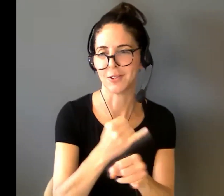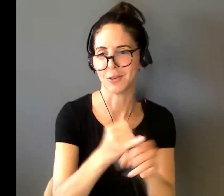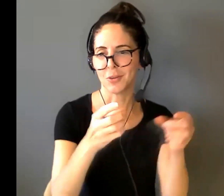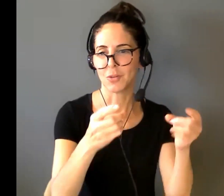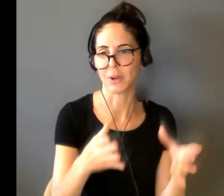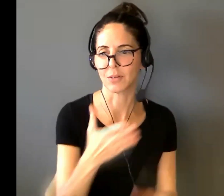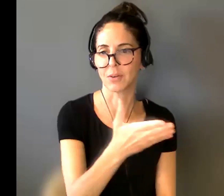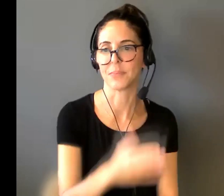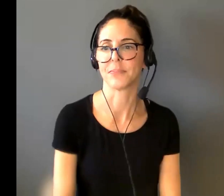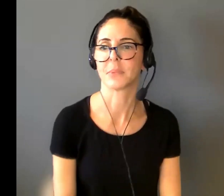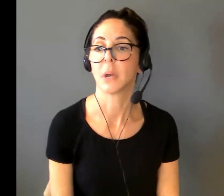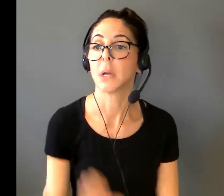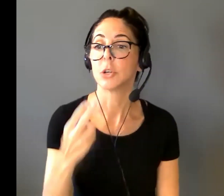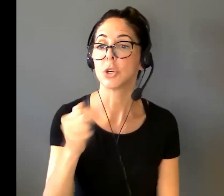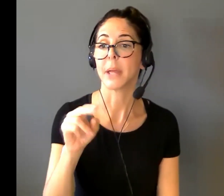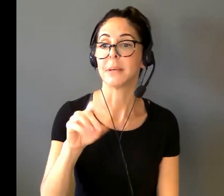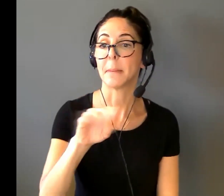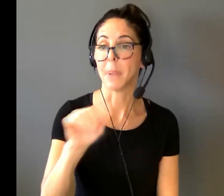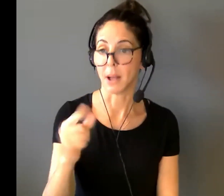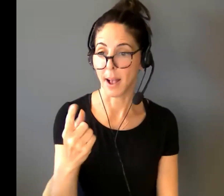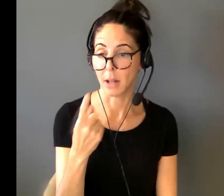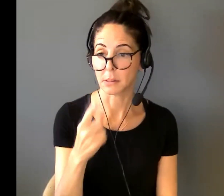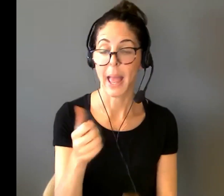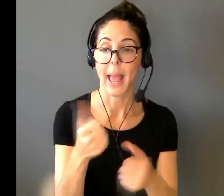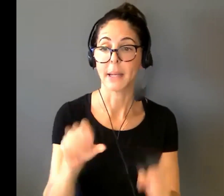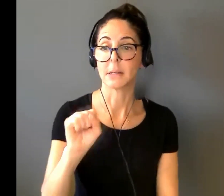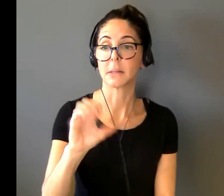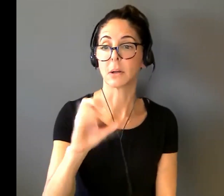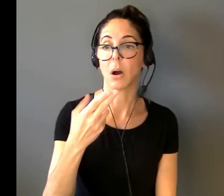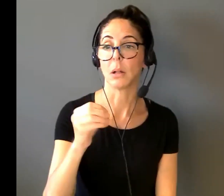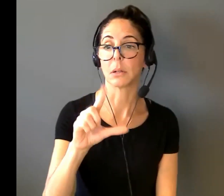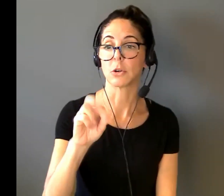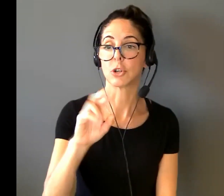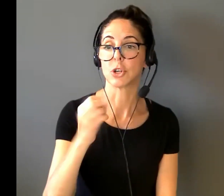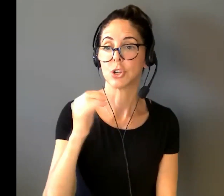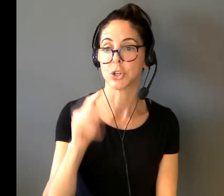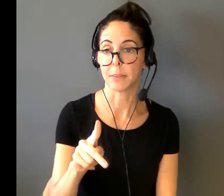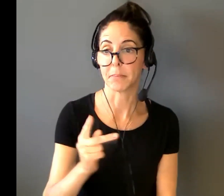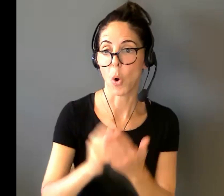Shandema has asked, is there any scholarship program to study rights of disabled people?